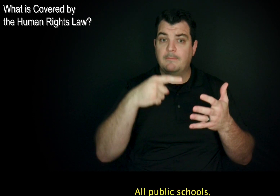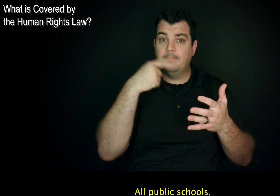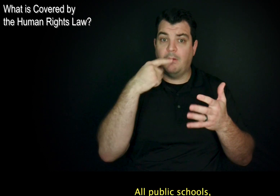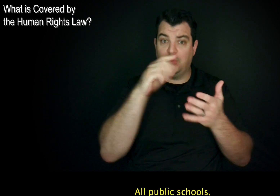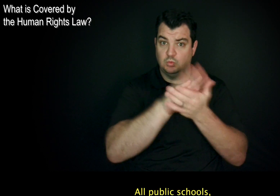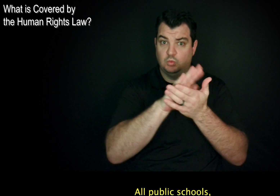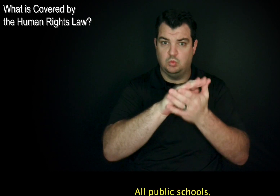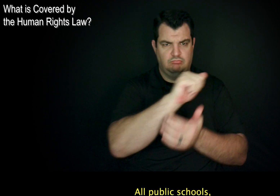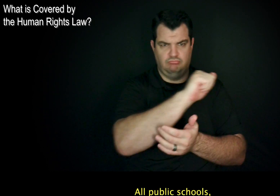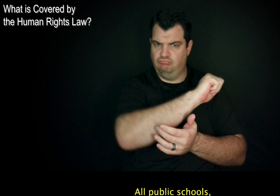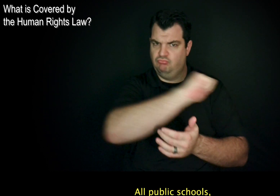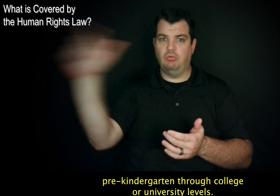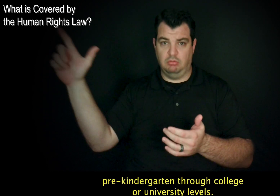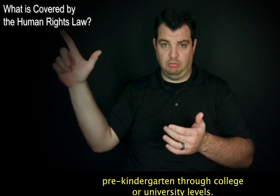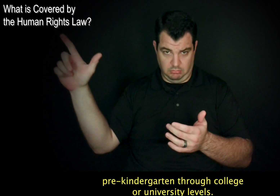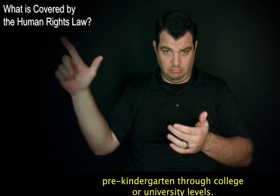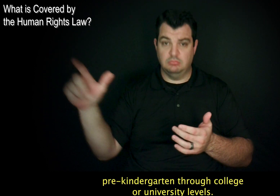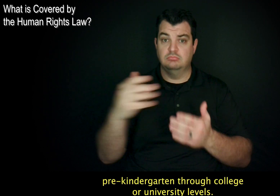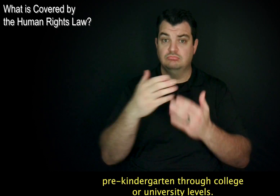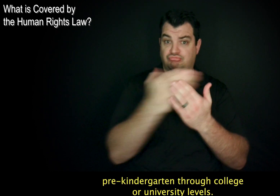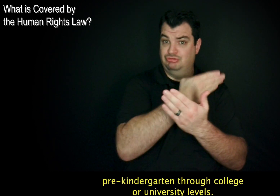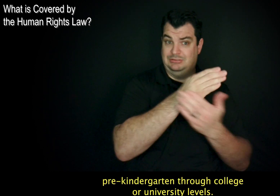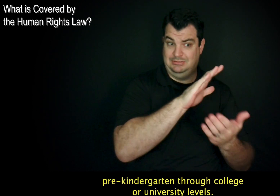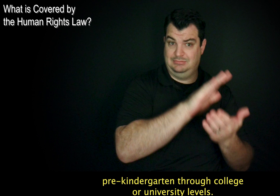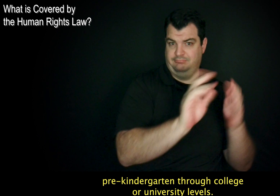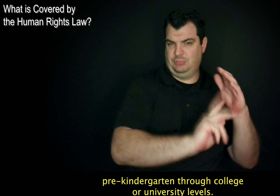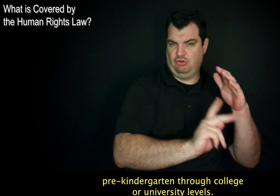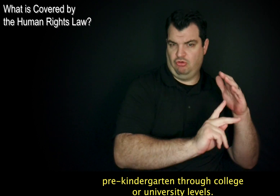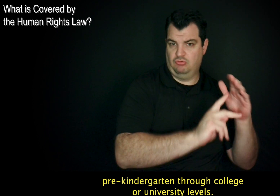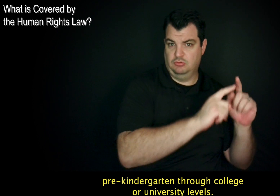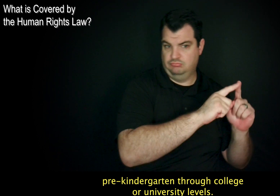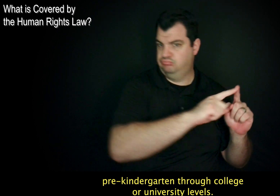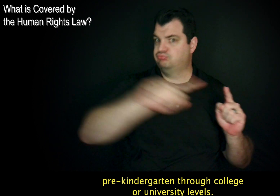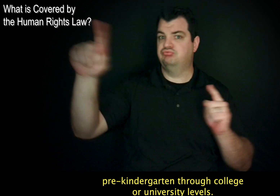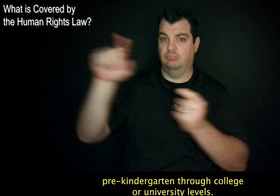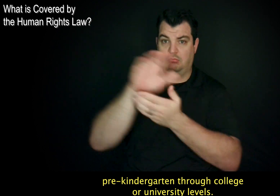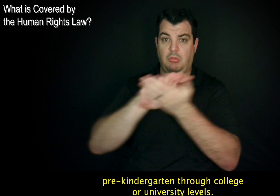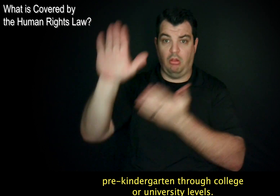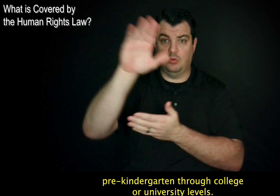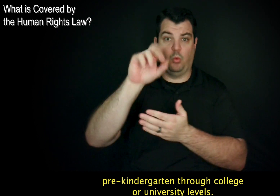All public schools, pre-kindergarten through college or university levels.